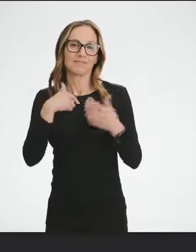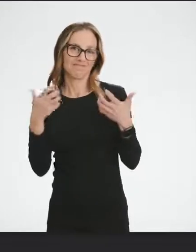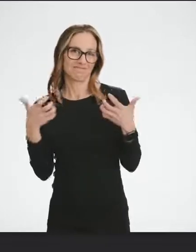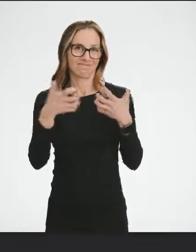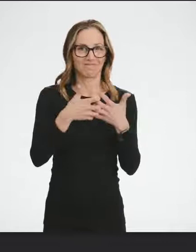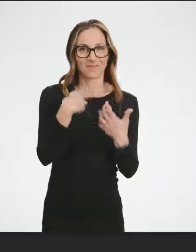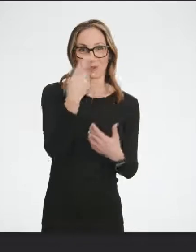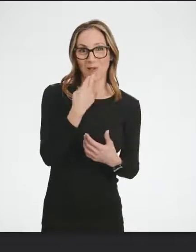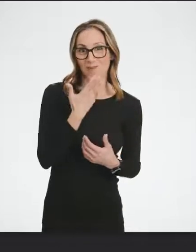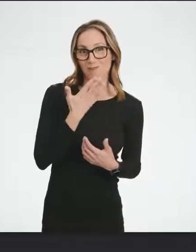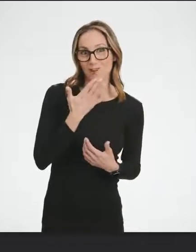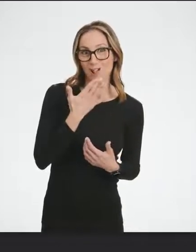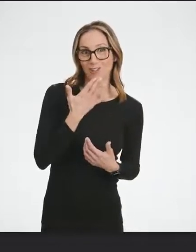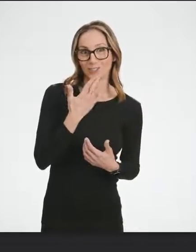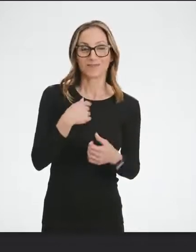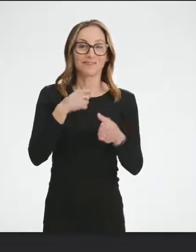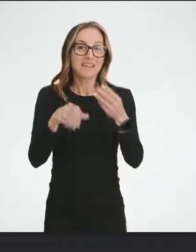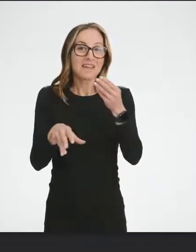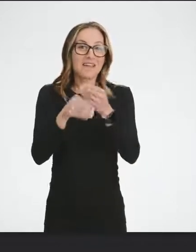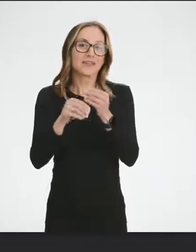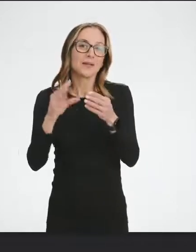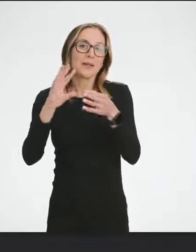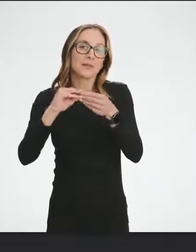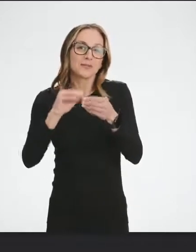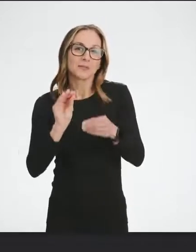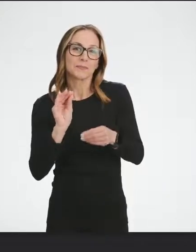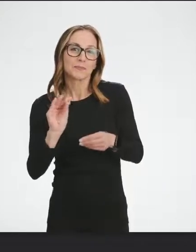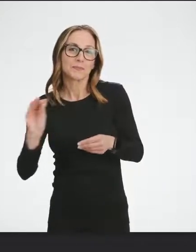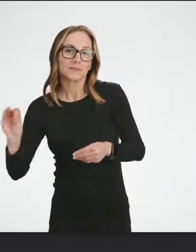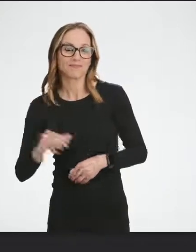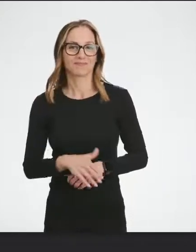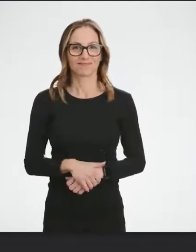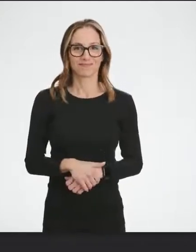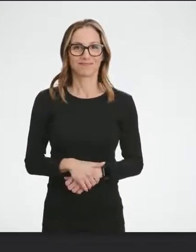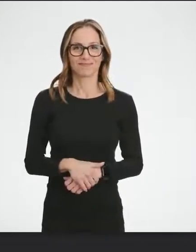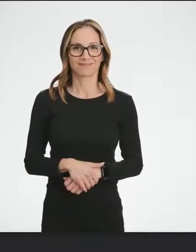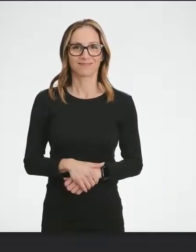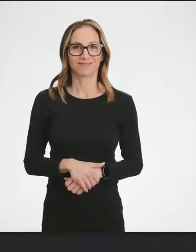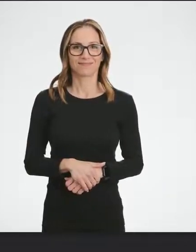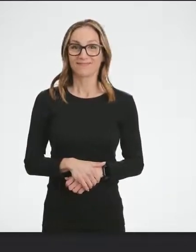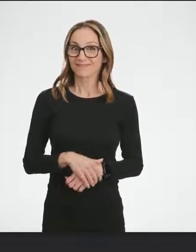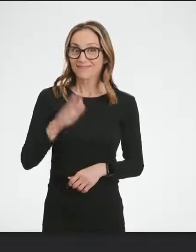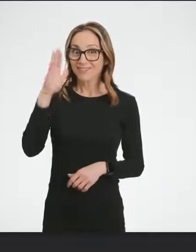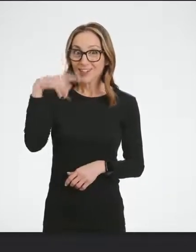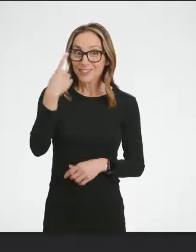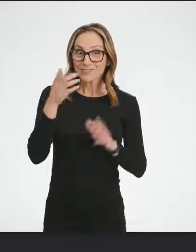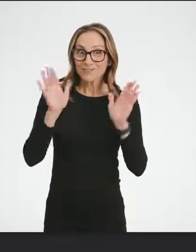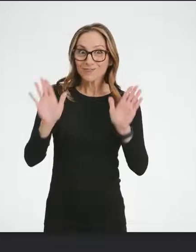And we can even add annotations to the bars with another modifier. Looking great.